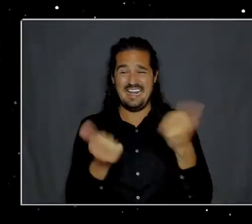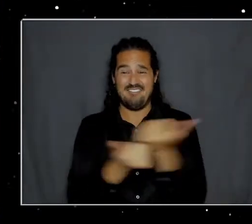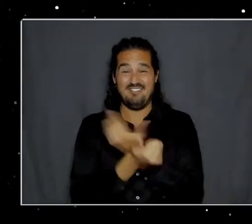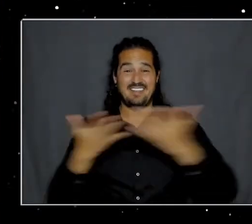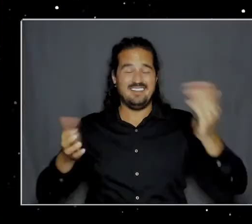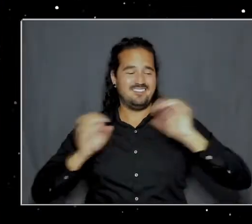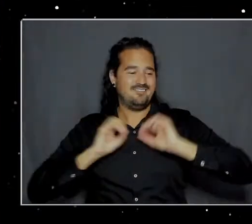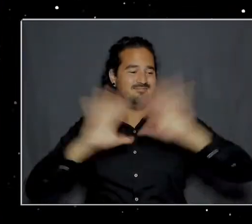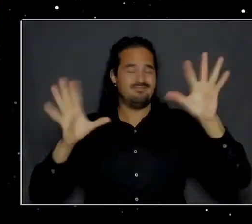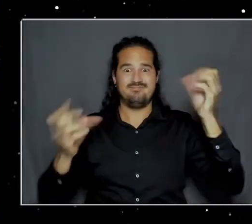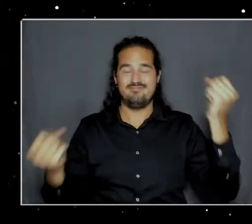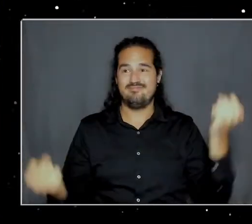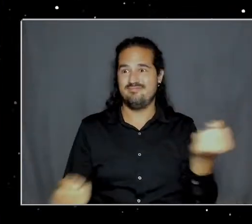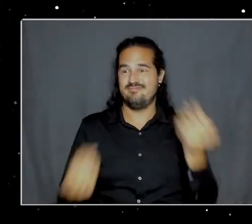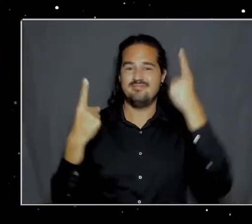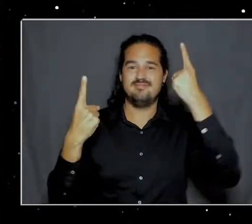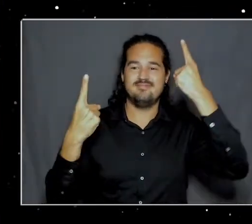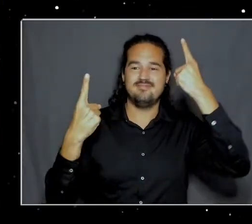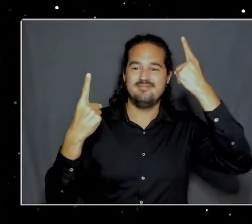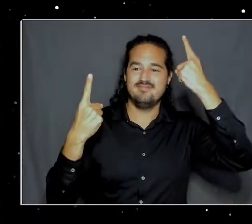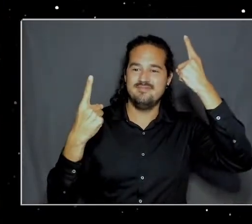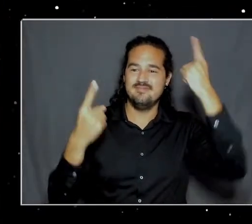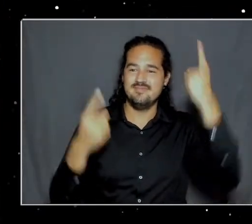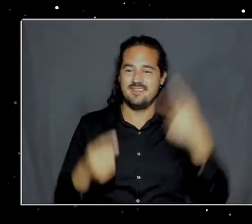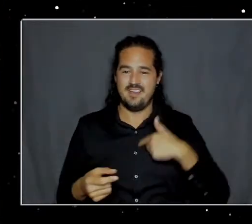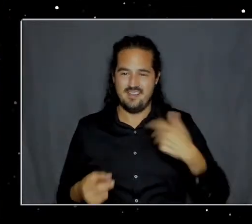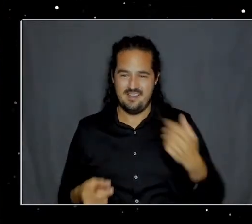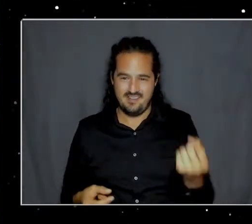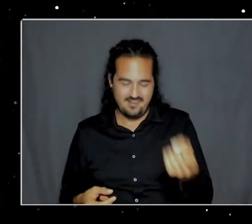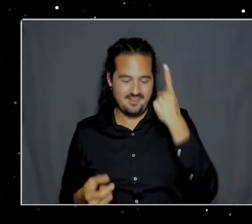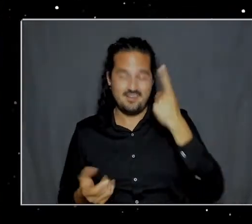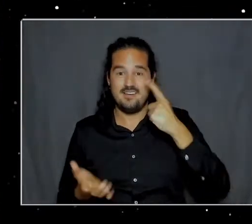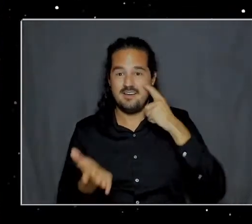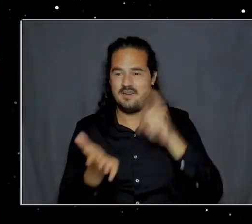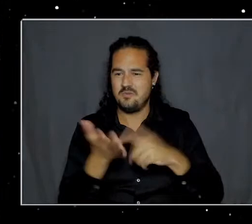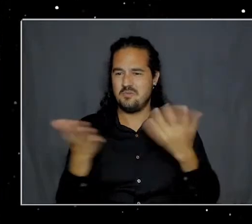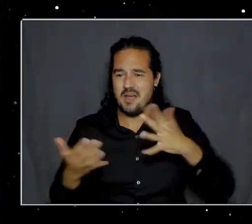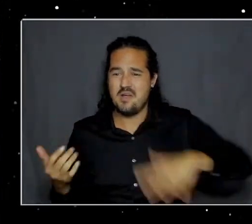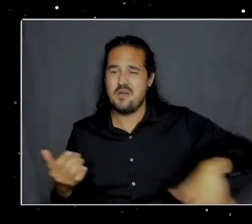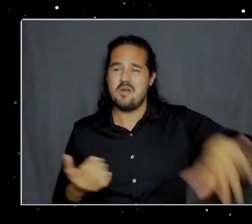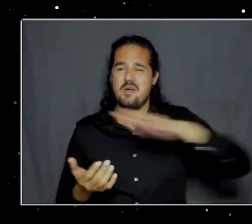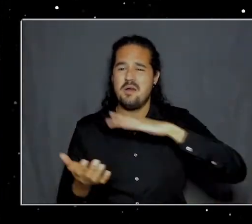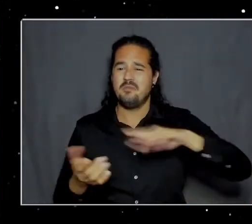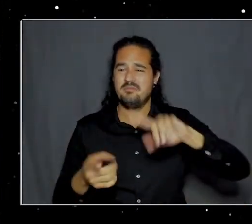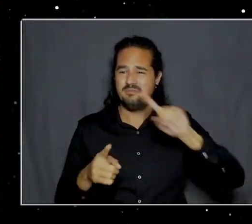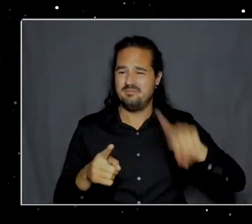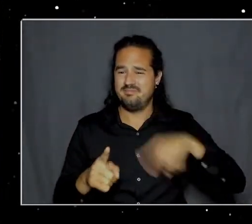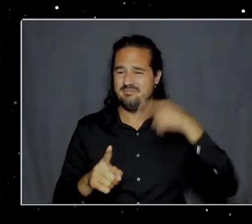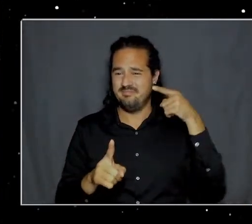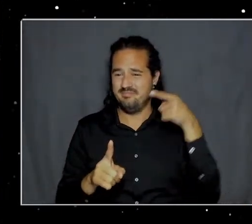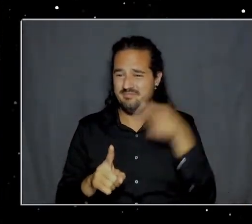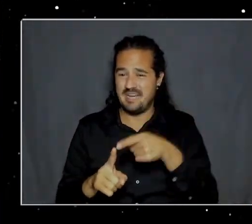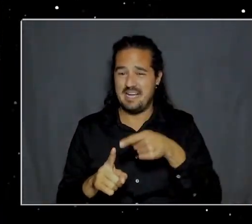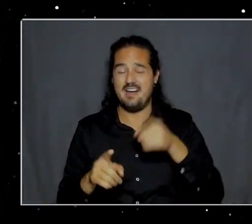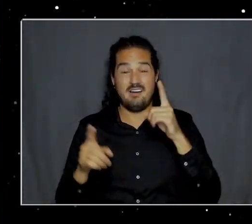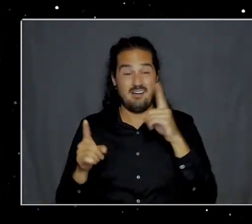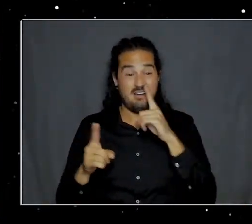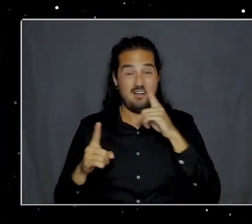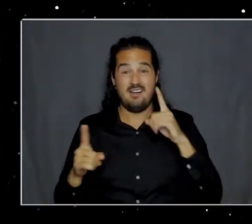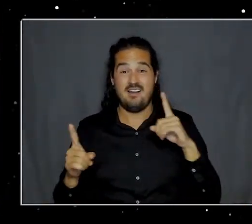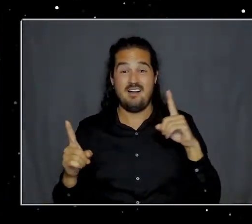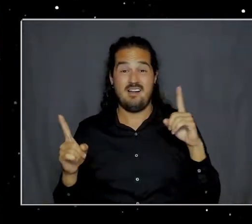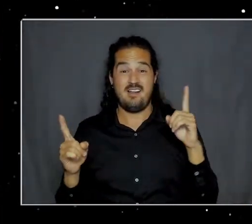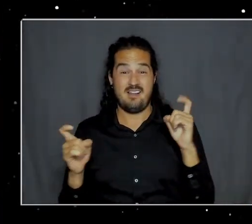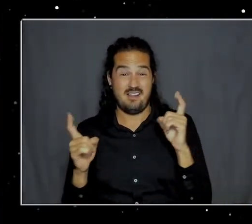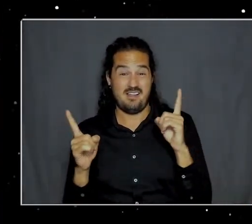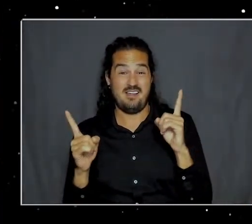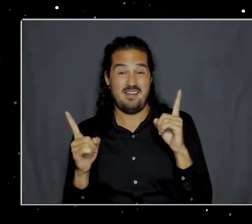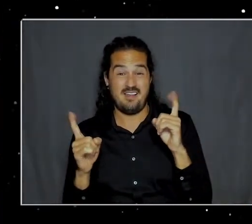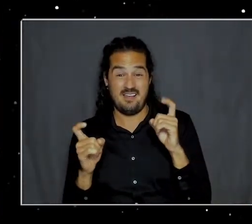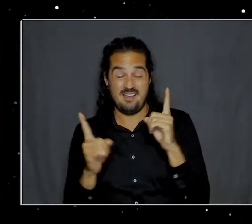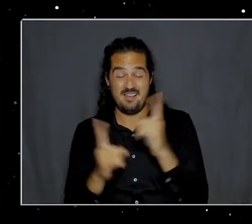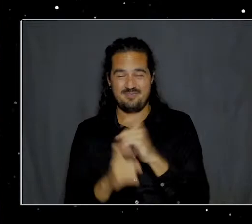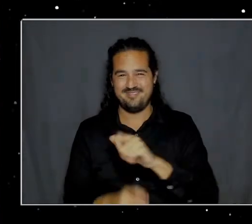EVERYTHING'S ILLUMINATED